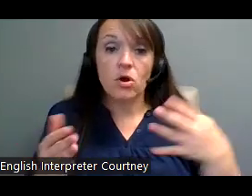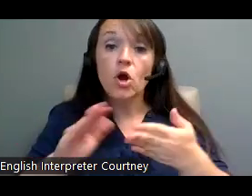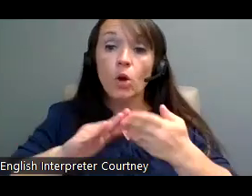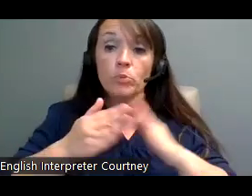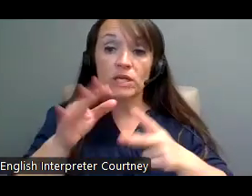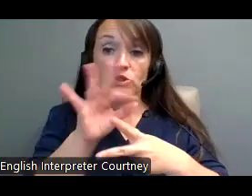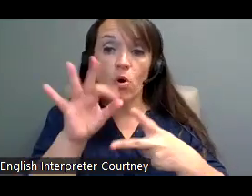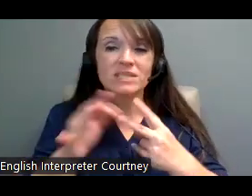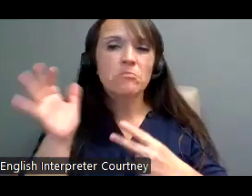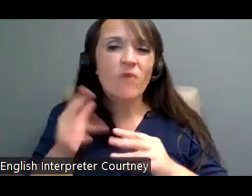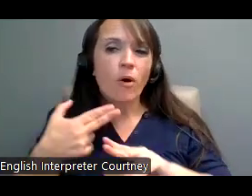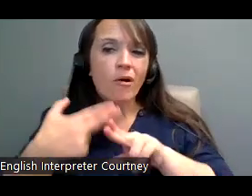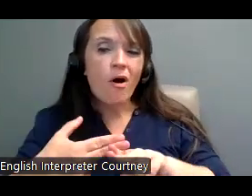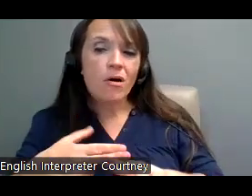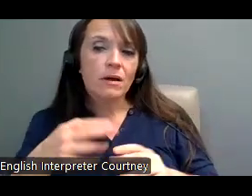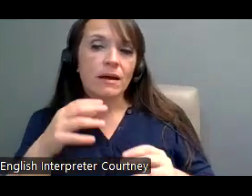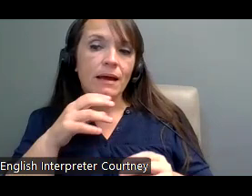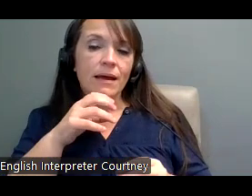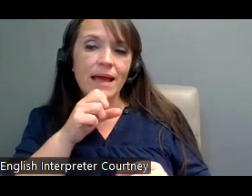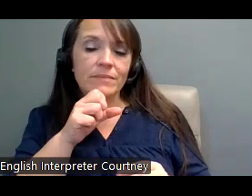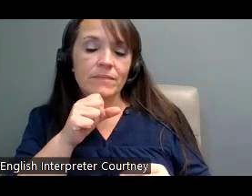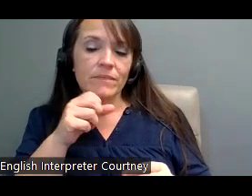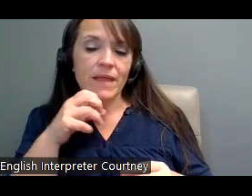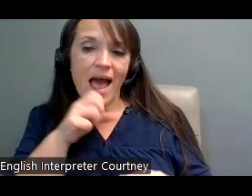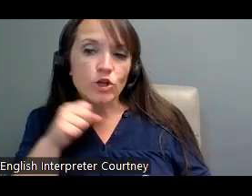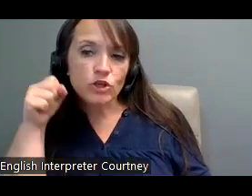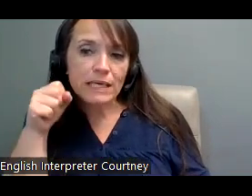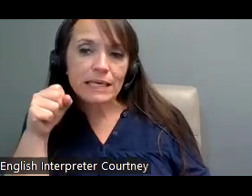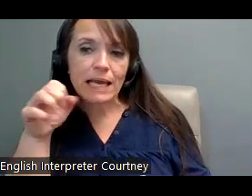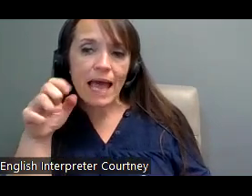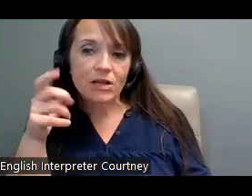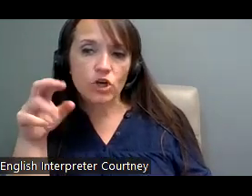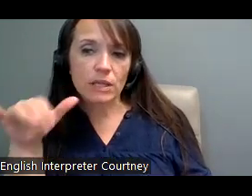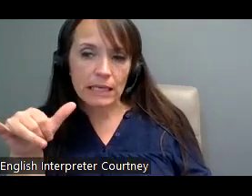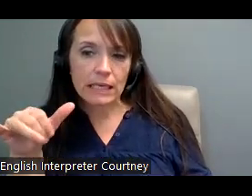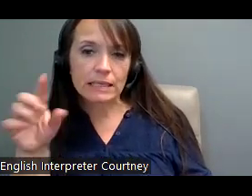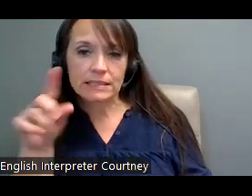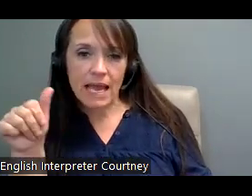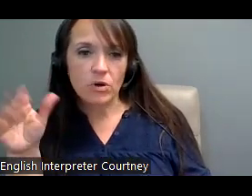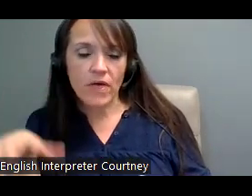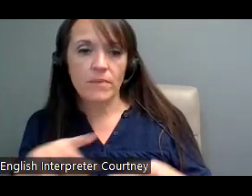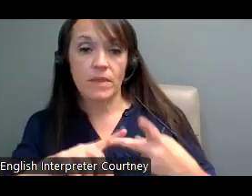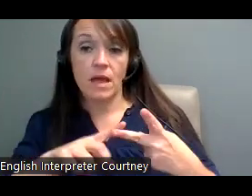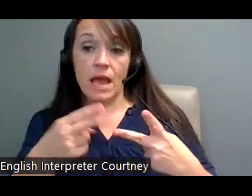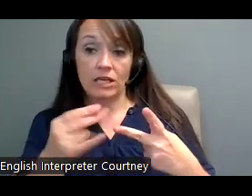the elderly/disabled waiver. There is HIV/AIDS waiver, the Mechanical Ventilator Dependent